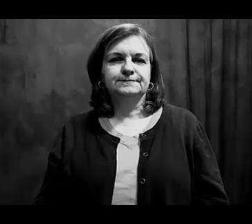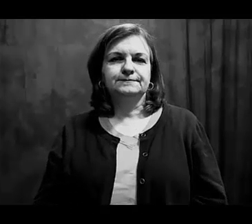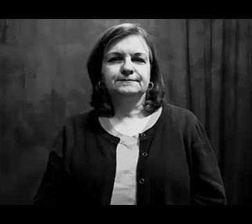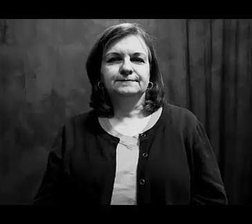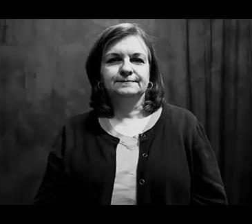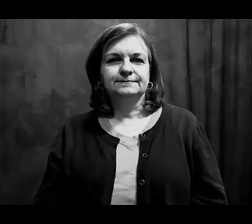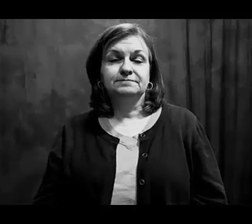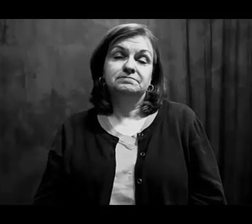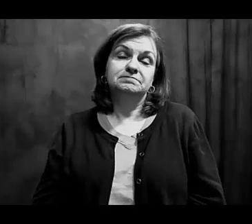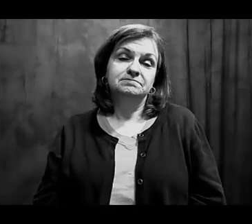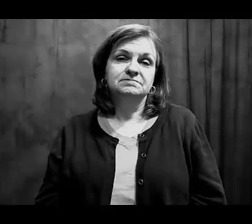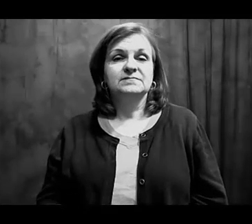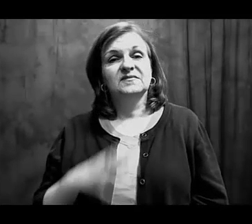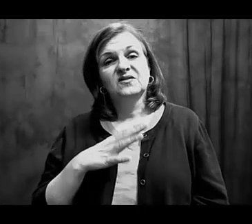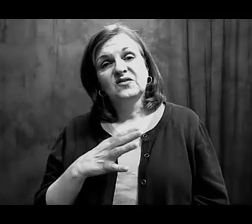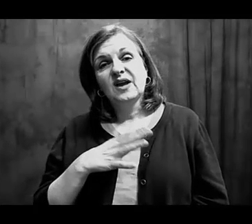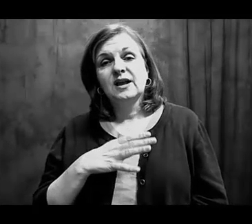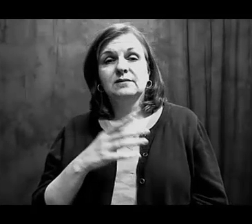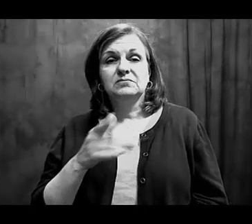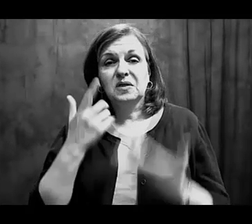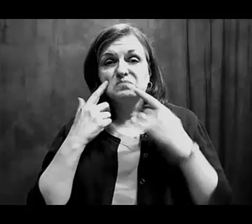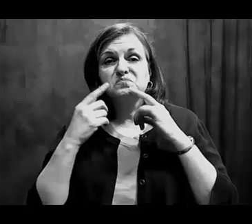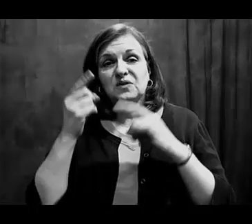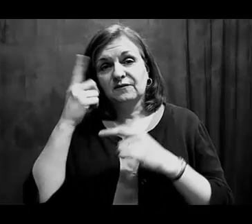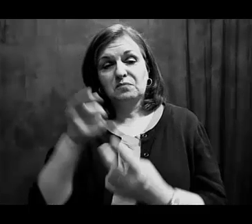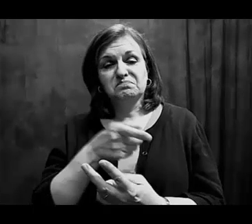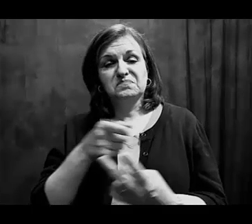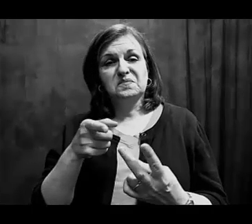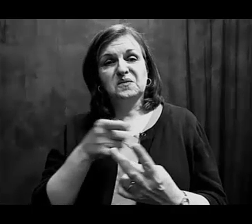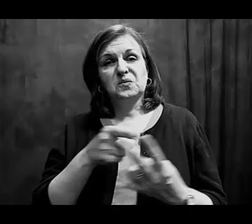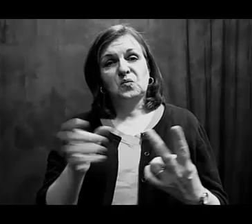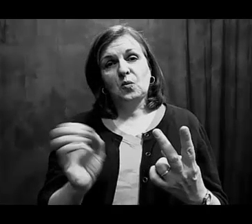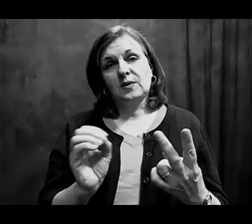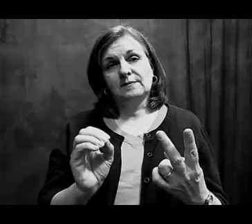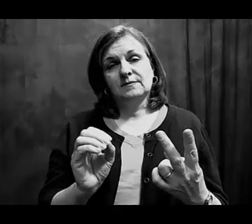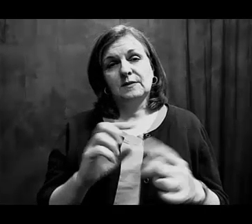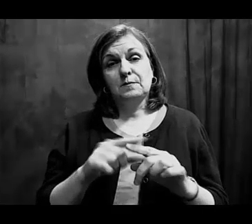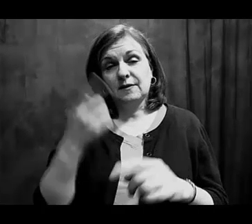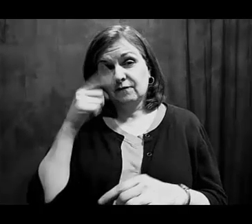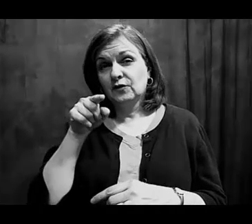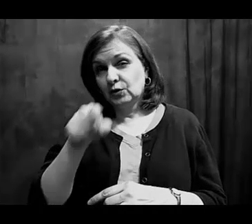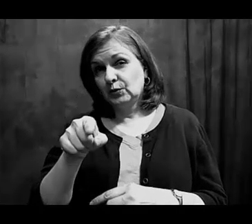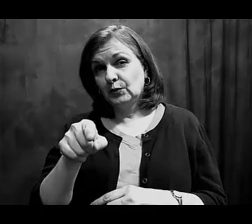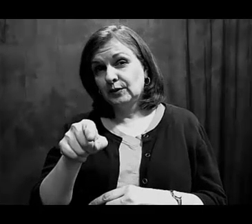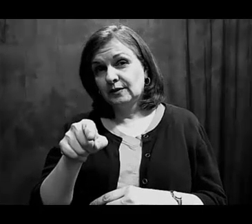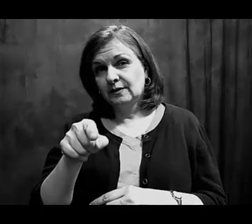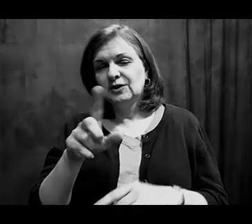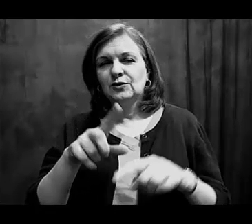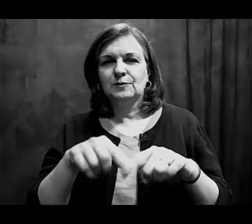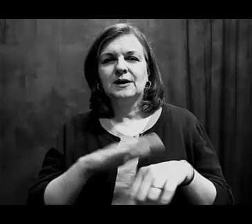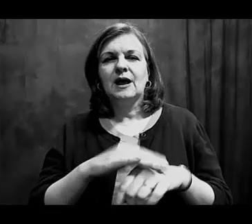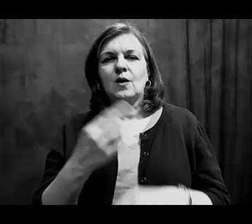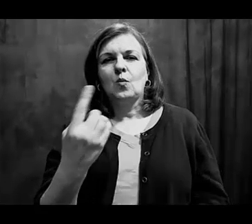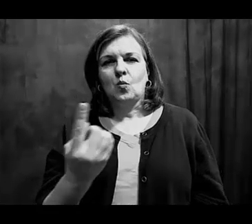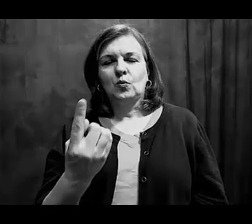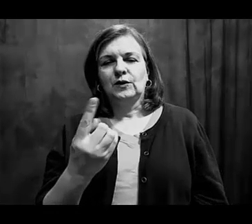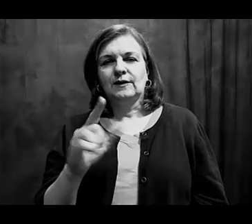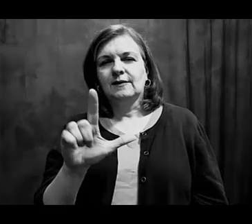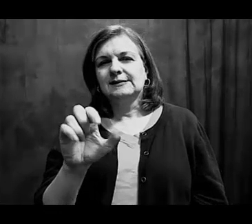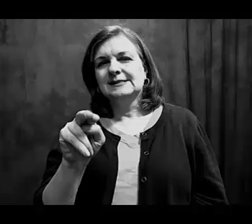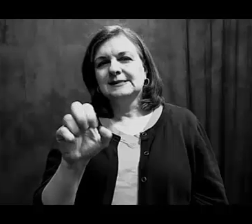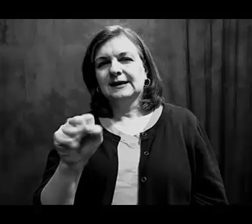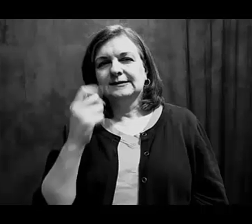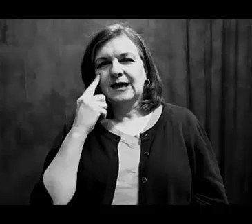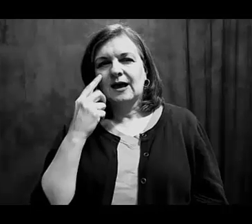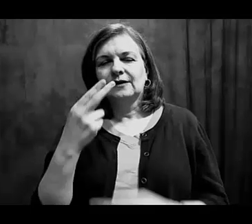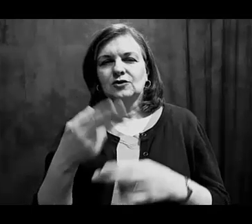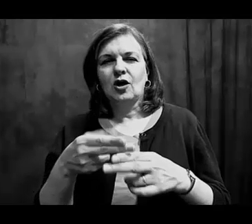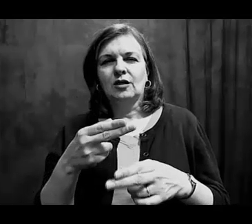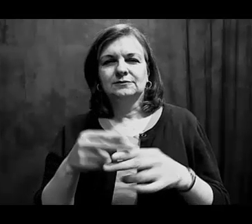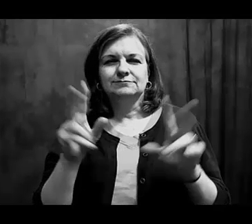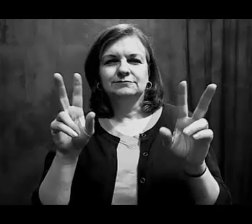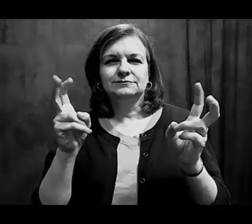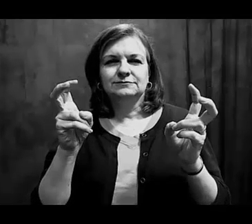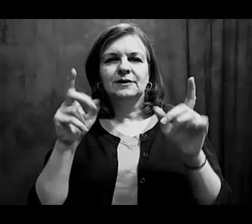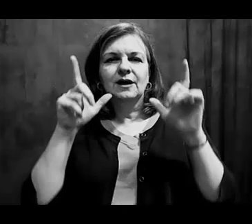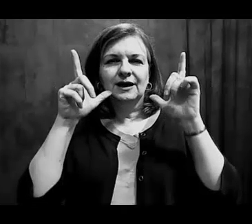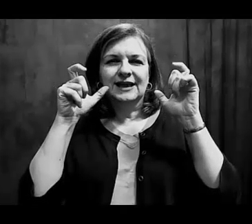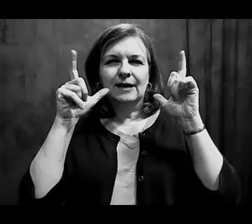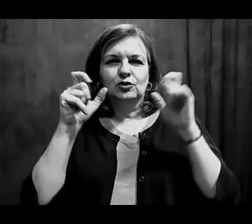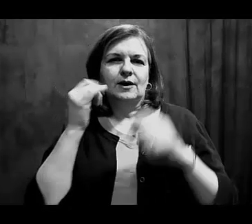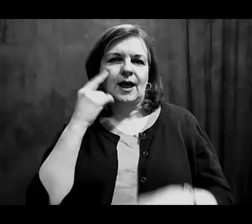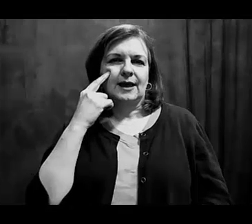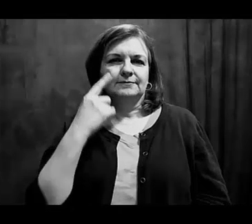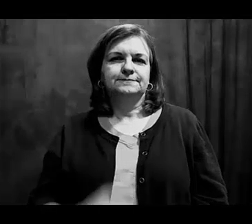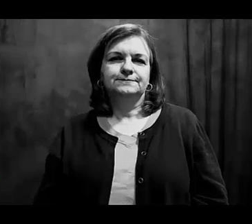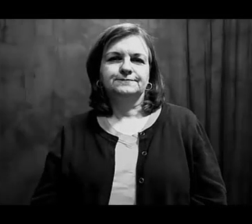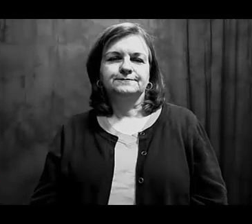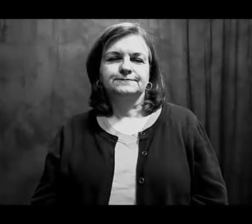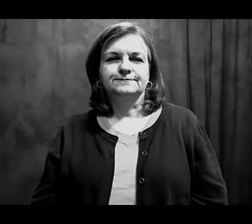it's OK -- it works for these organisms but for you we are actually dependent on a single lens eye what we refer to as a camera eye